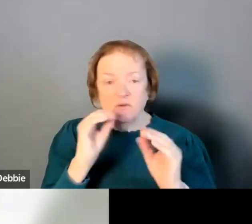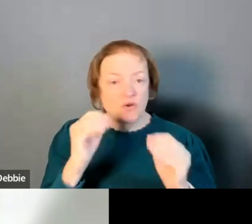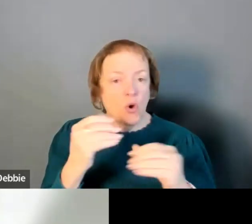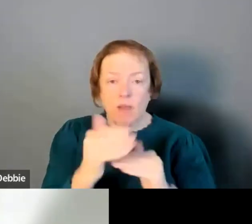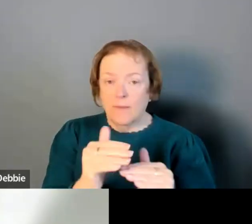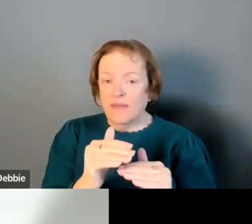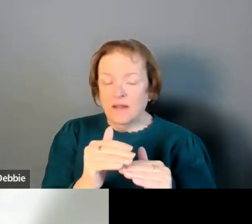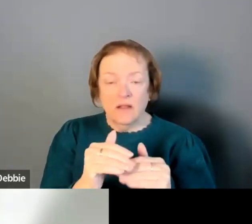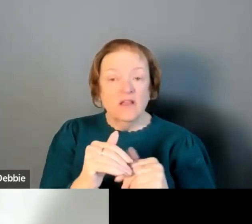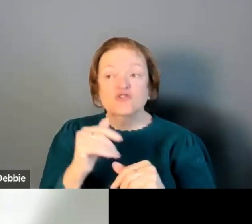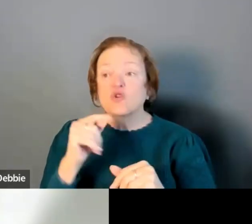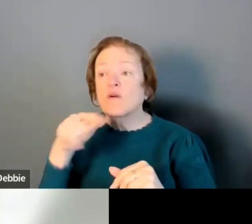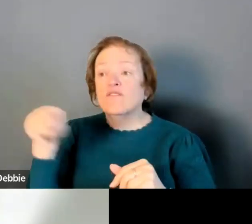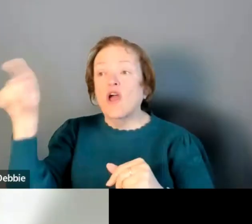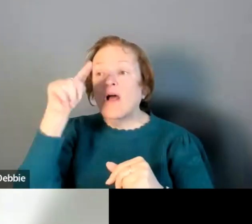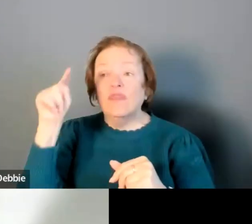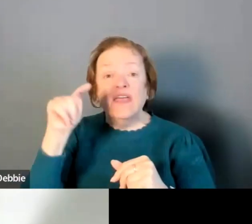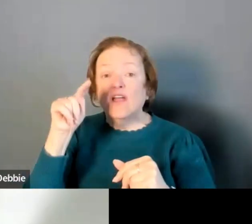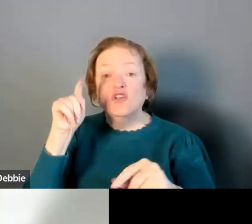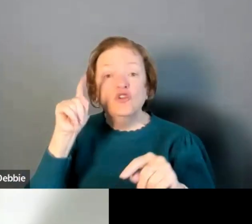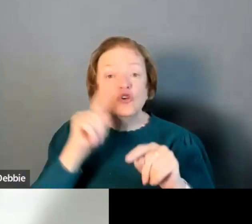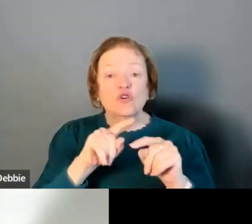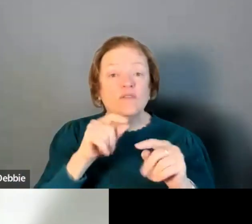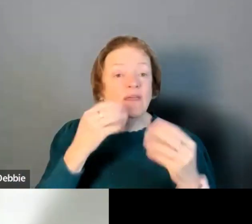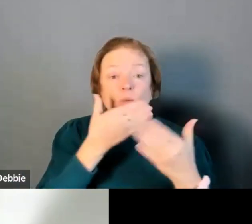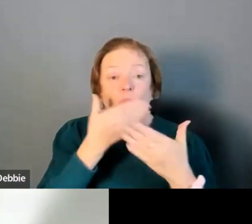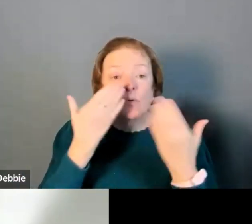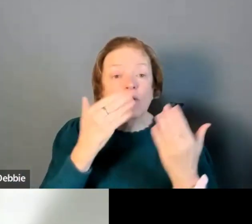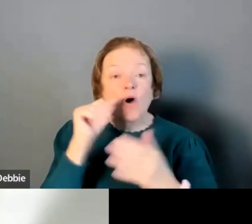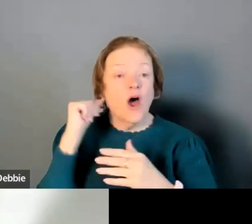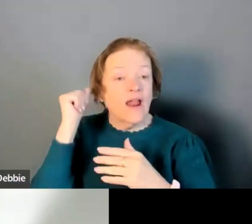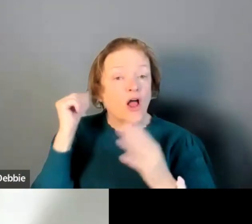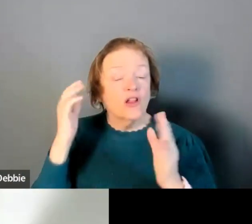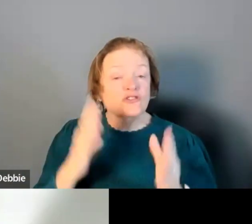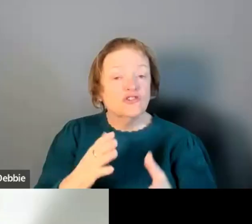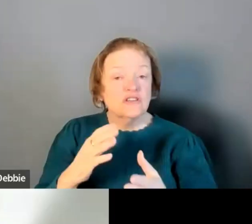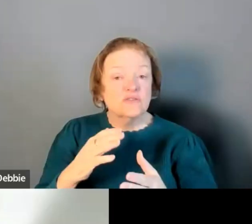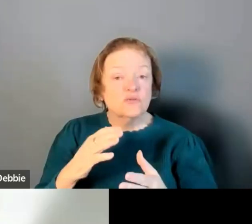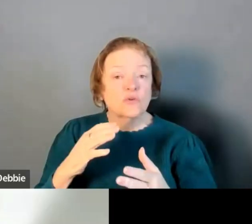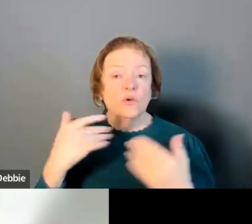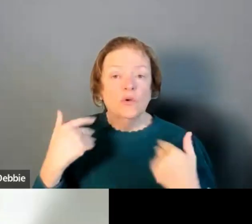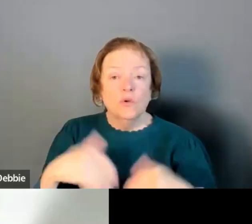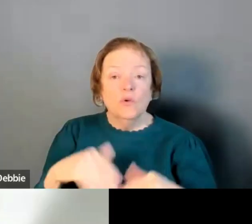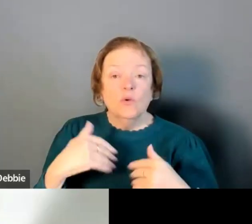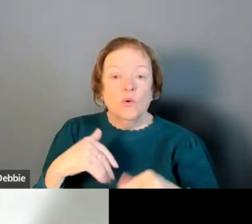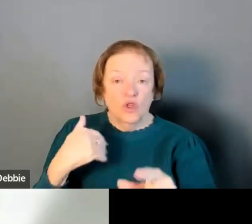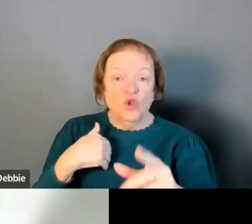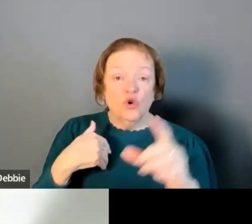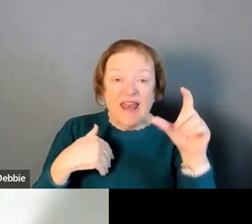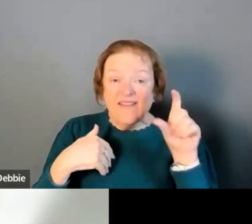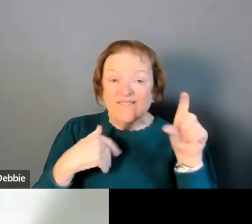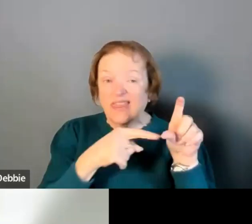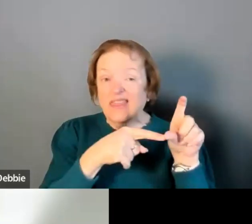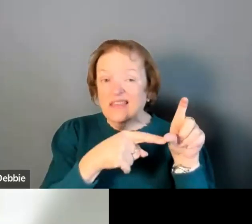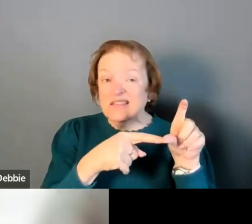they cannot get out there, if you do not have an audiologist in your area, then you can have this, and you can drop an FM to anybody.